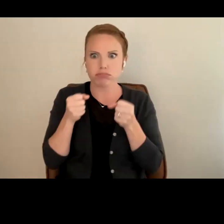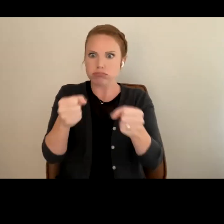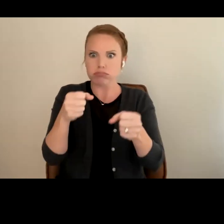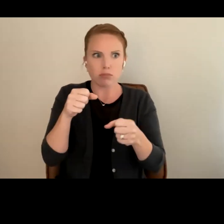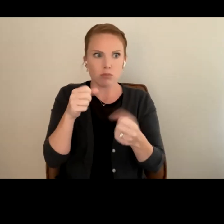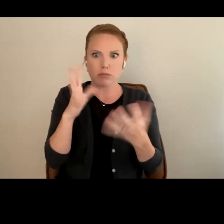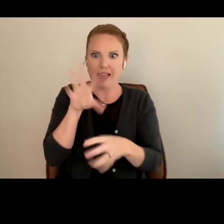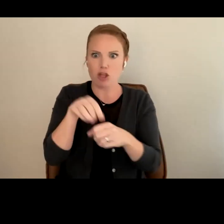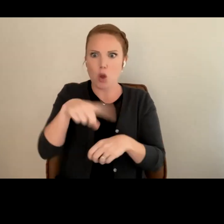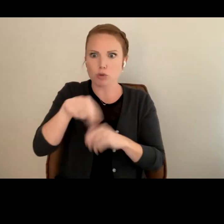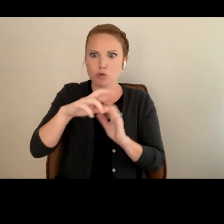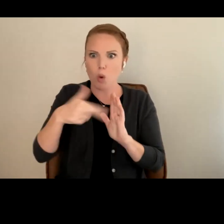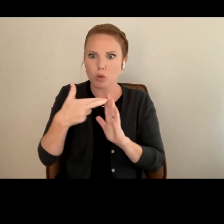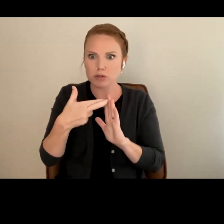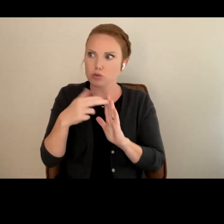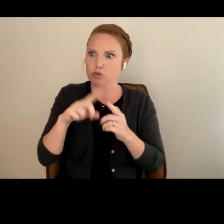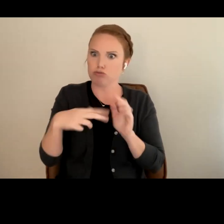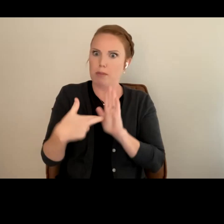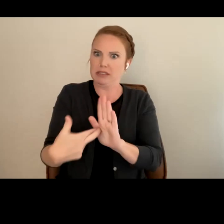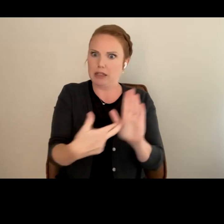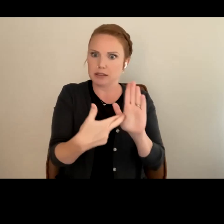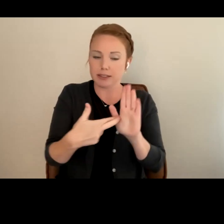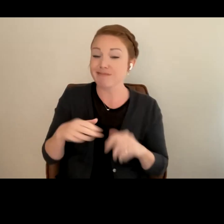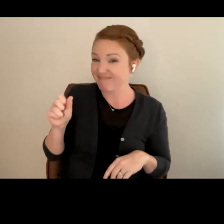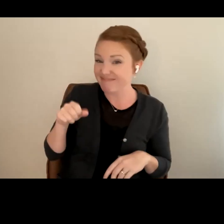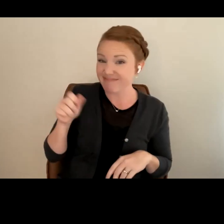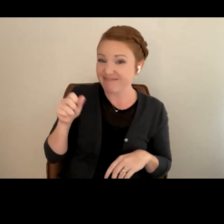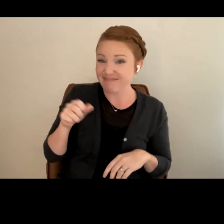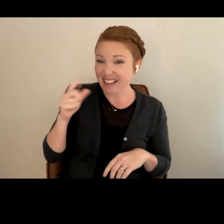I would say that it's potentially trickier.